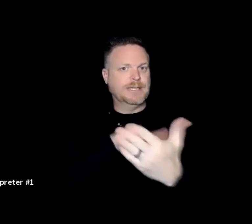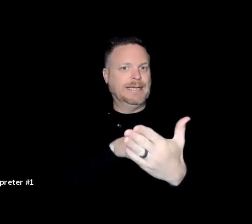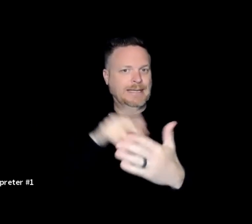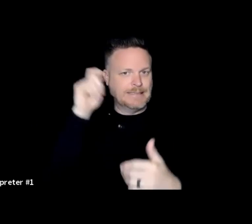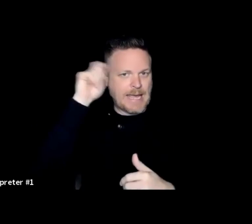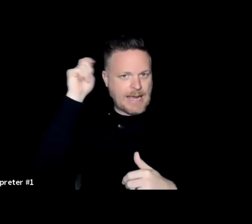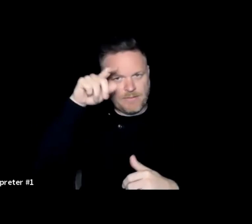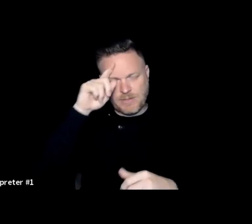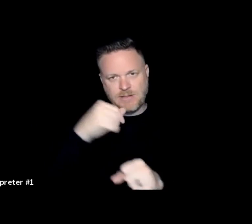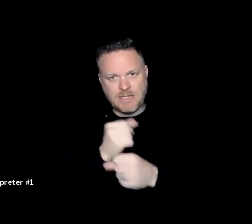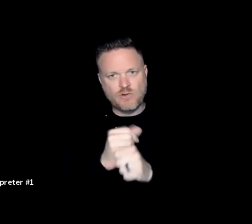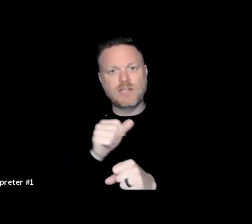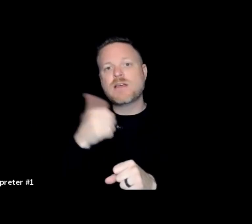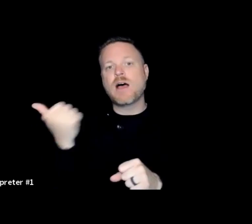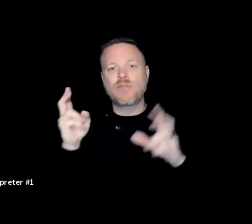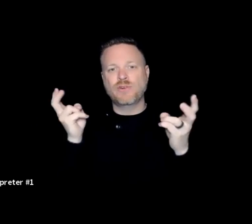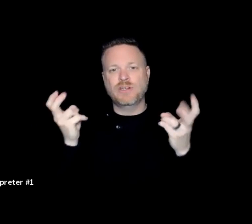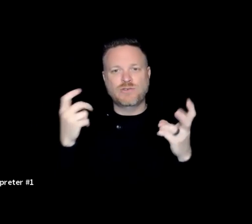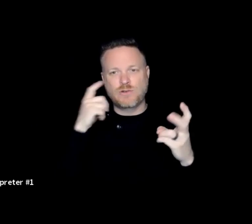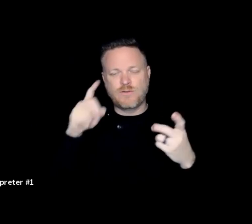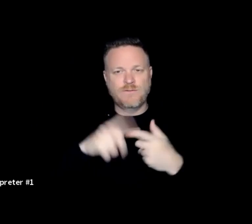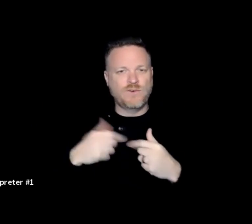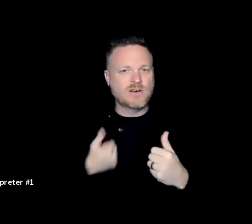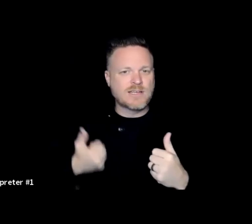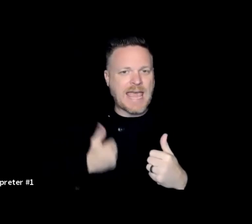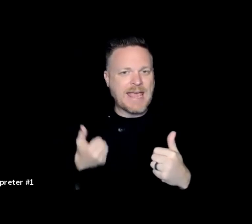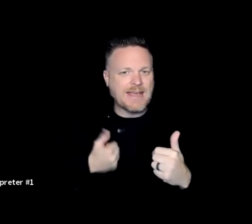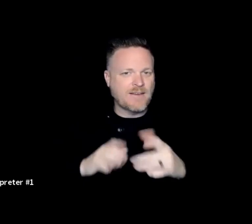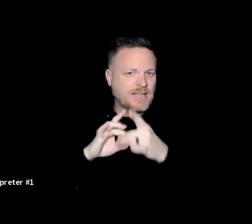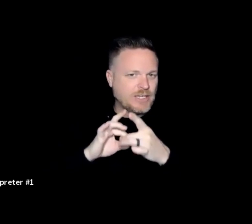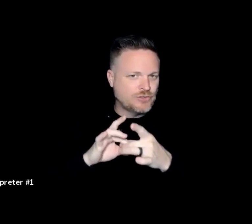creates other issues with gang affiliation, et cetera.